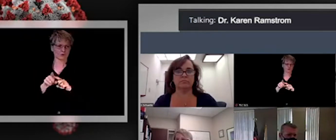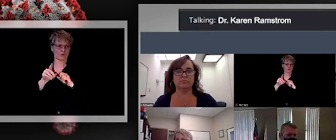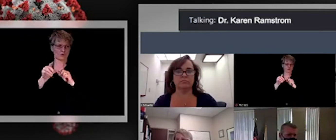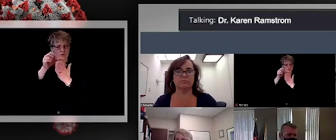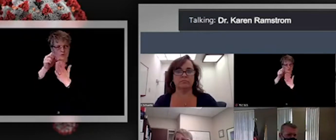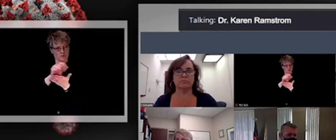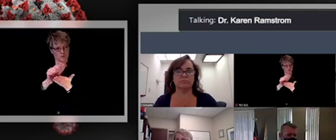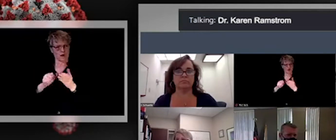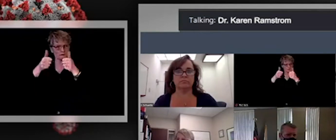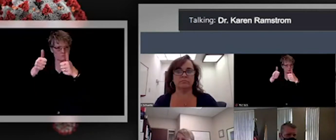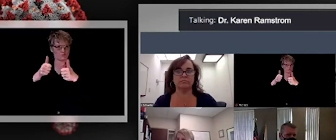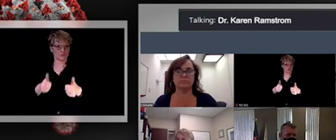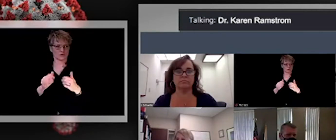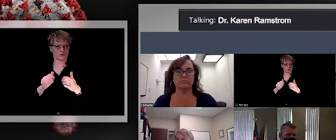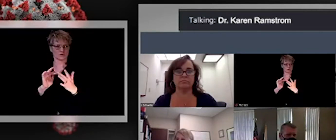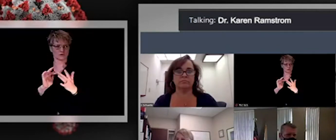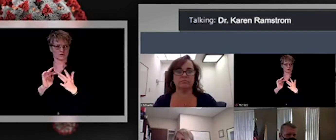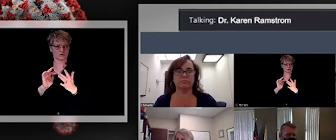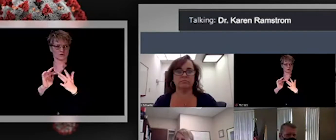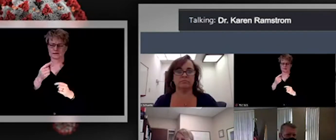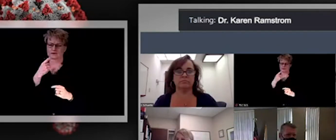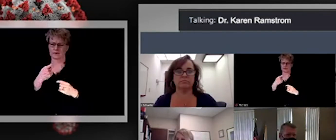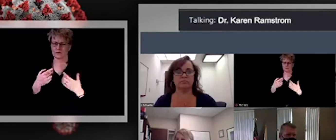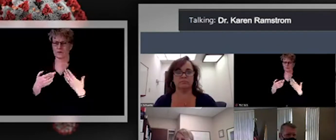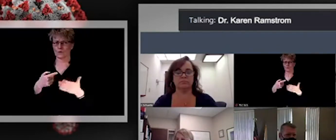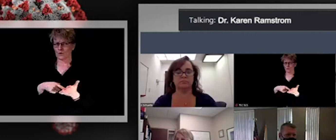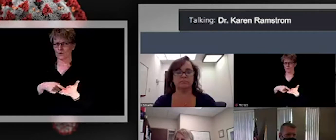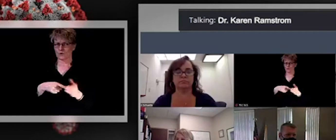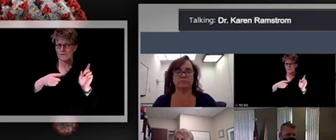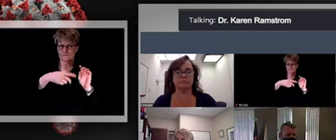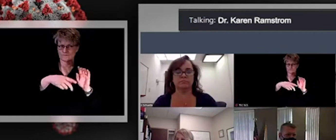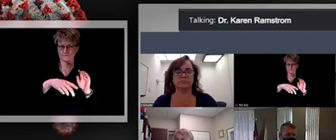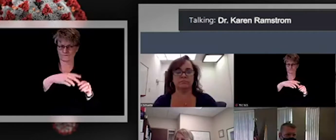are the false positive and negative rates on test used to claim COVID-19 cases in the